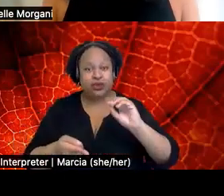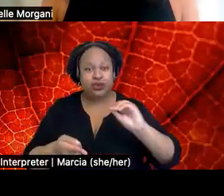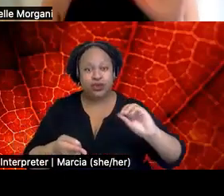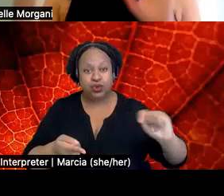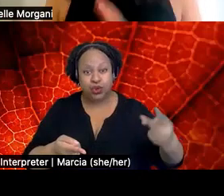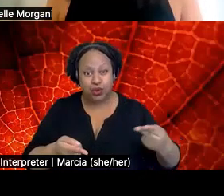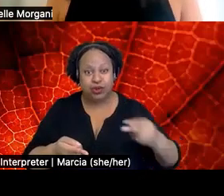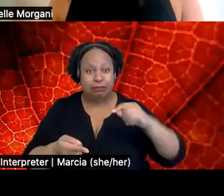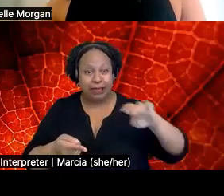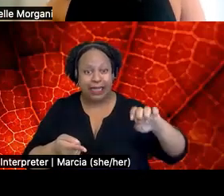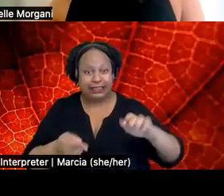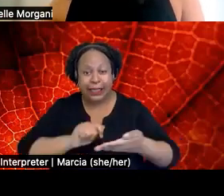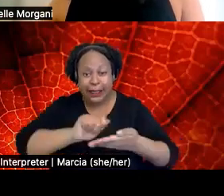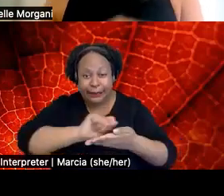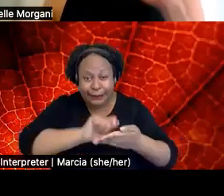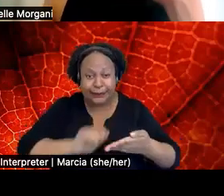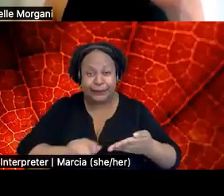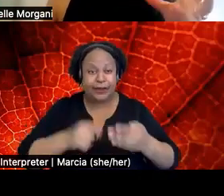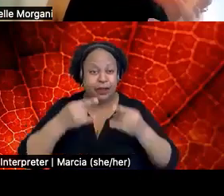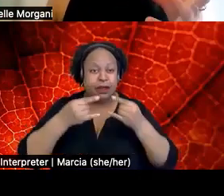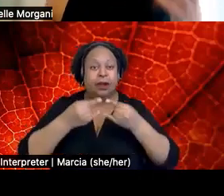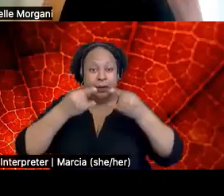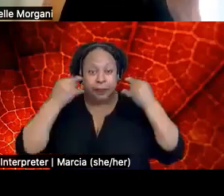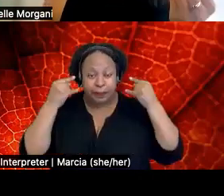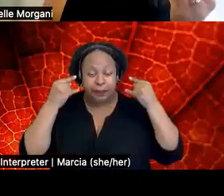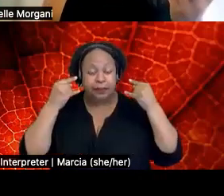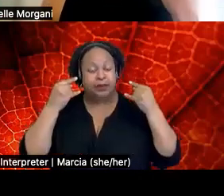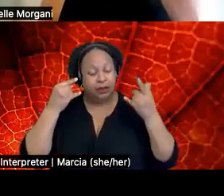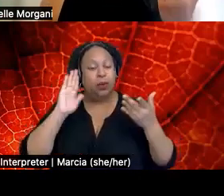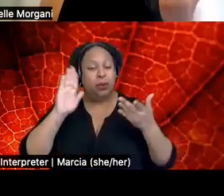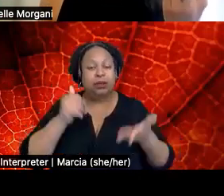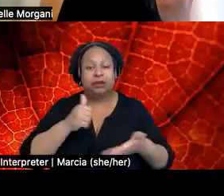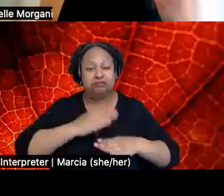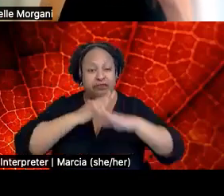So again, a low-tech solution may not work particularly for our student right